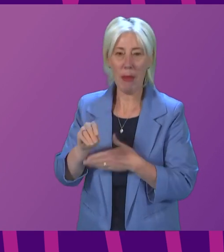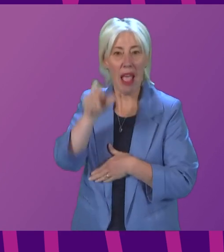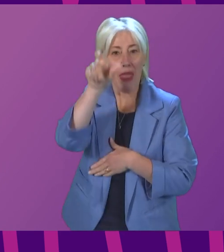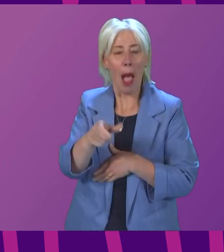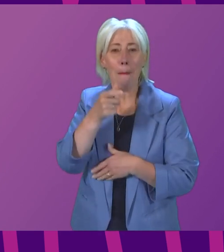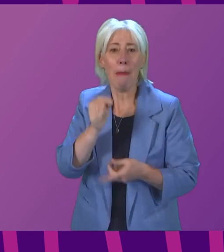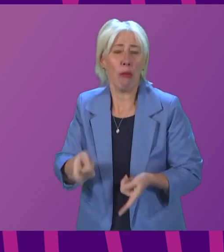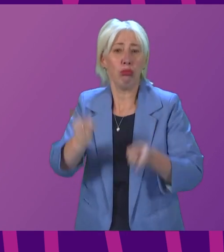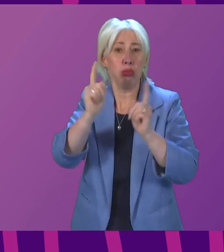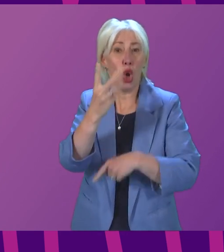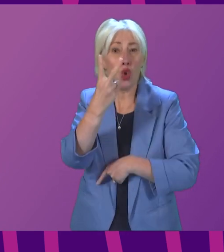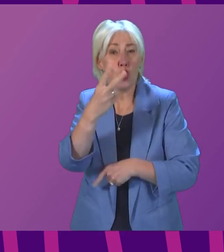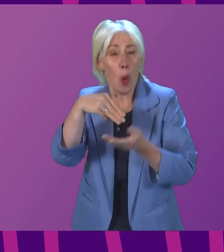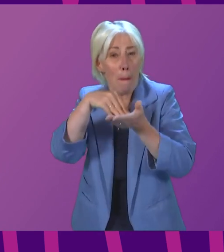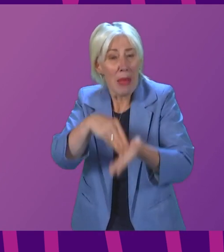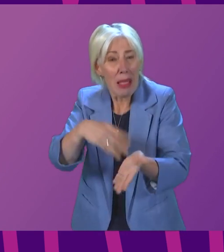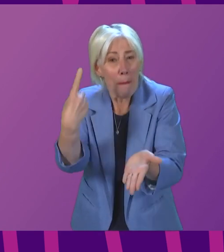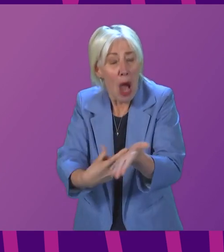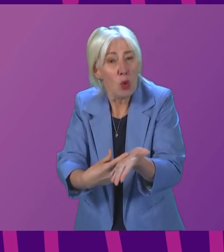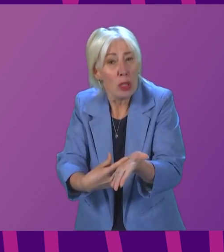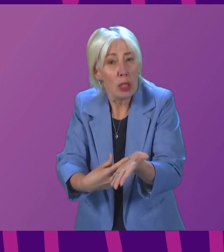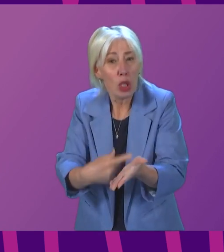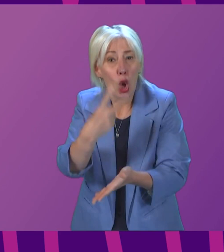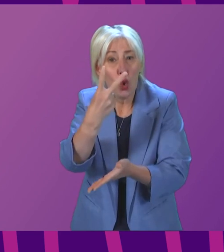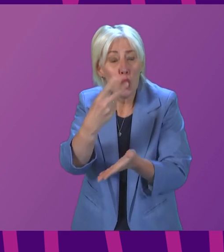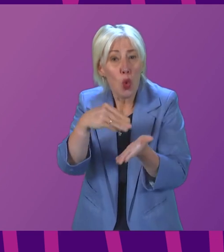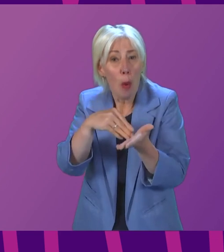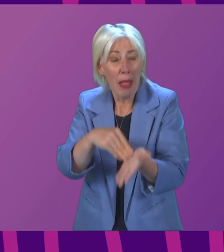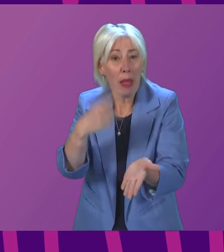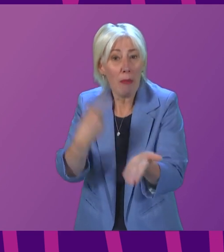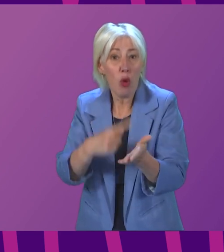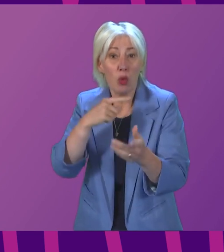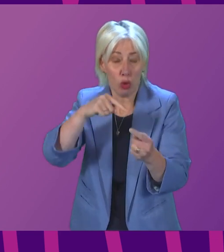Let us not forget that that £2 million was to turn around the yard, but the ferries have